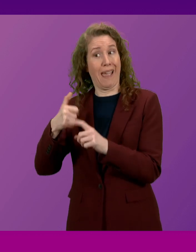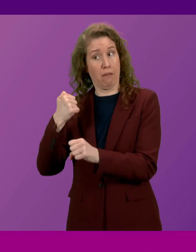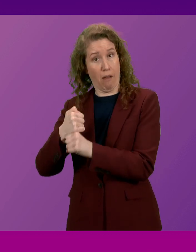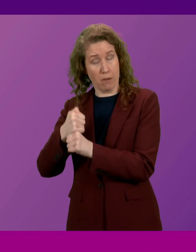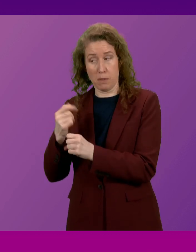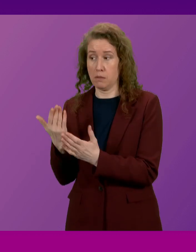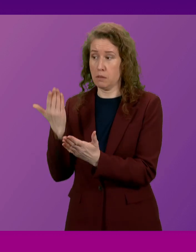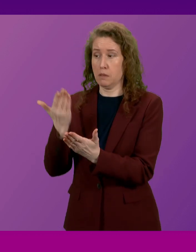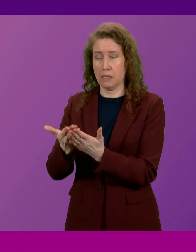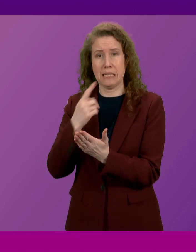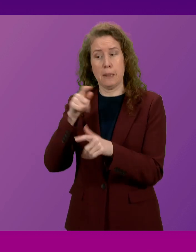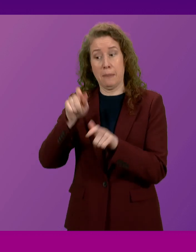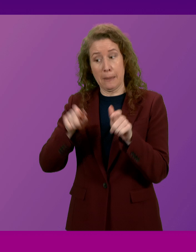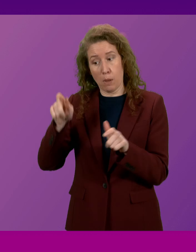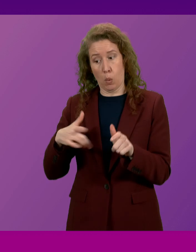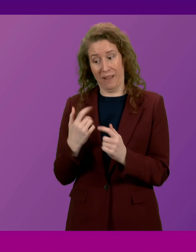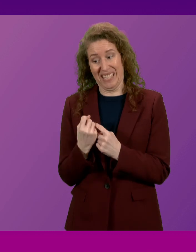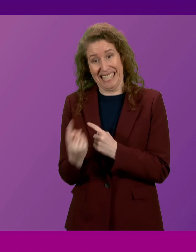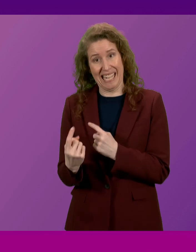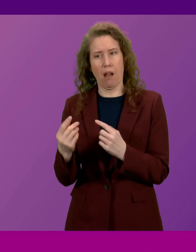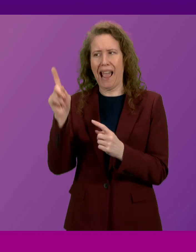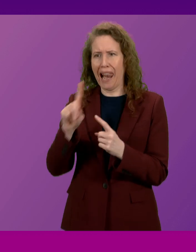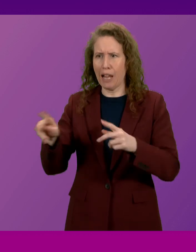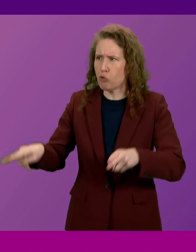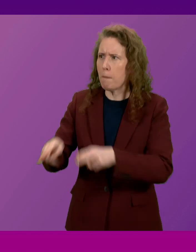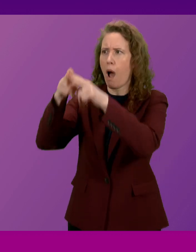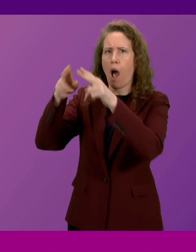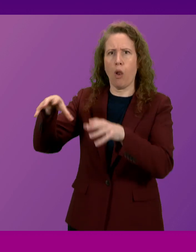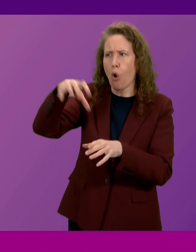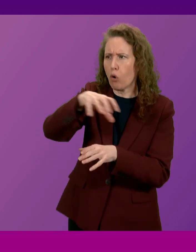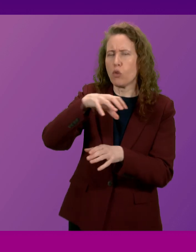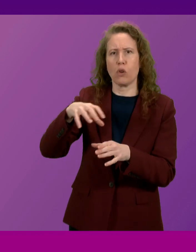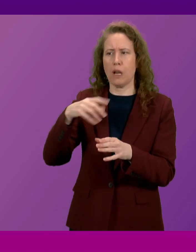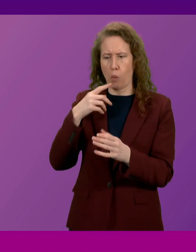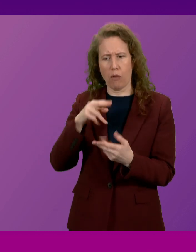giving people living near power infrastructure hundreds of pounds off their bills each year.